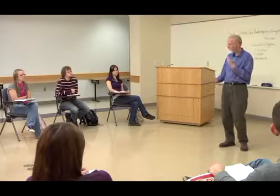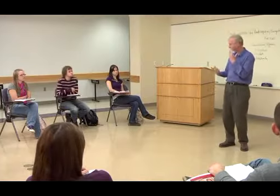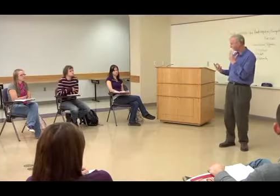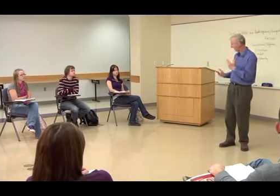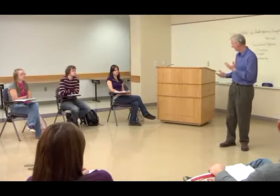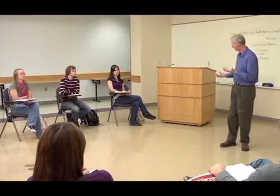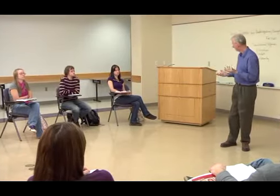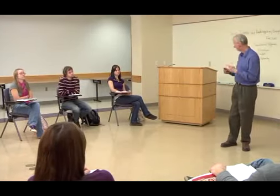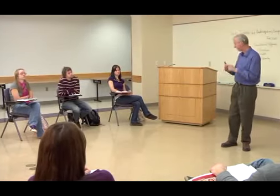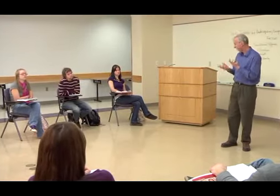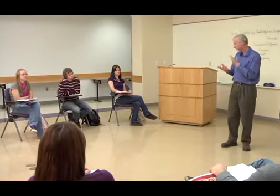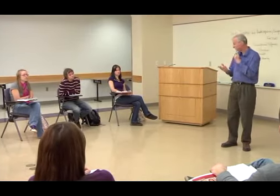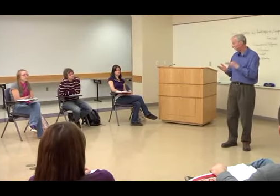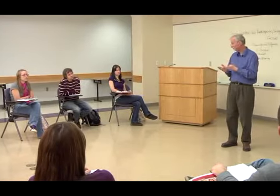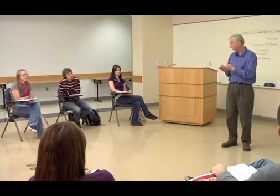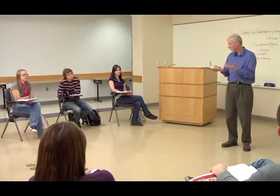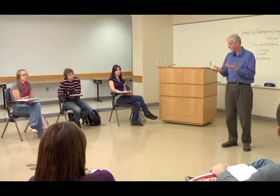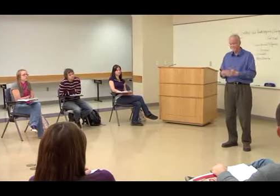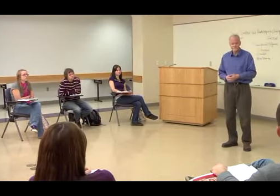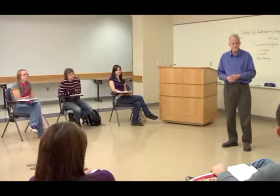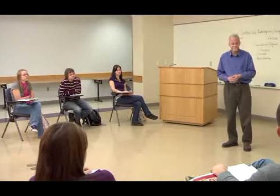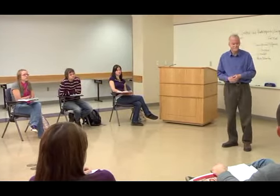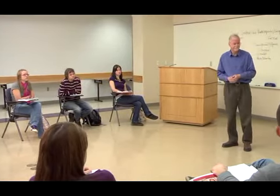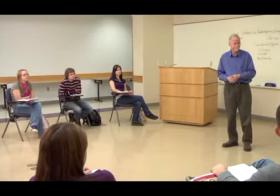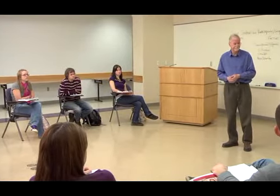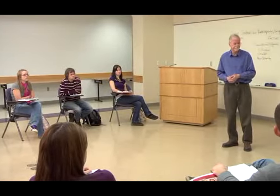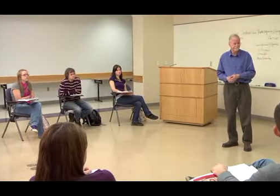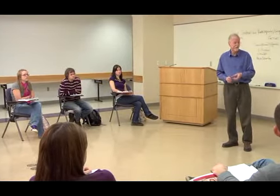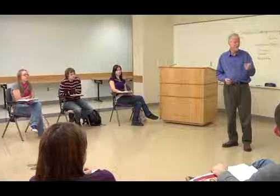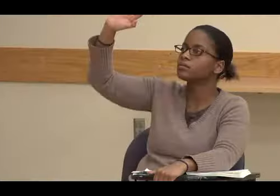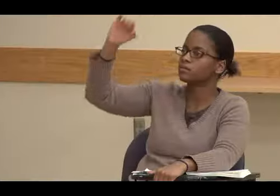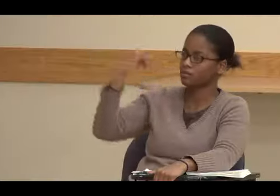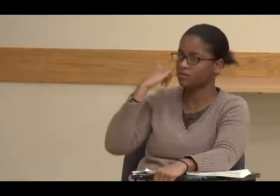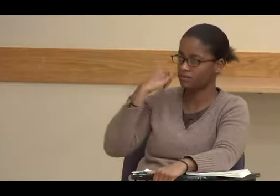Sad, but true. Yes?